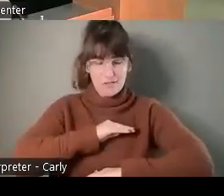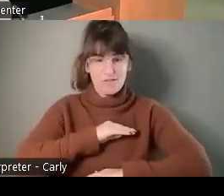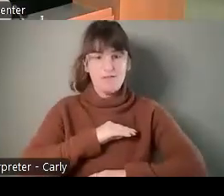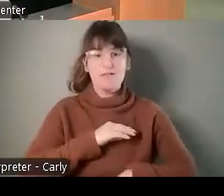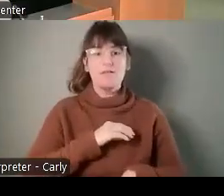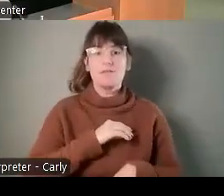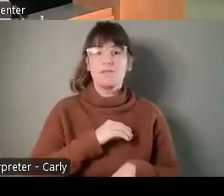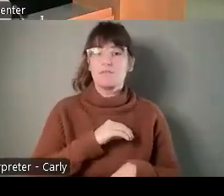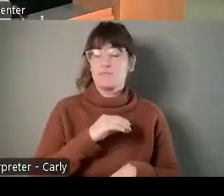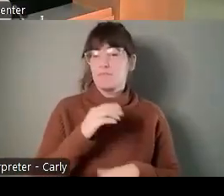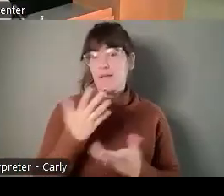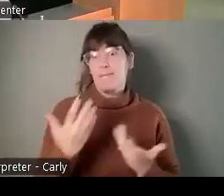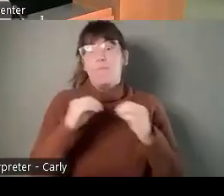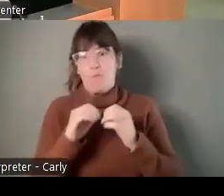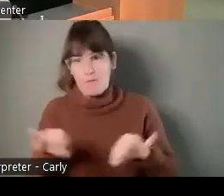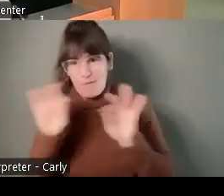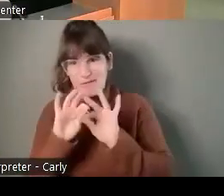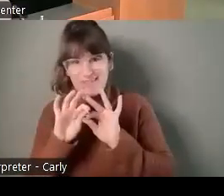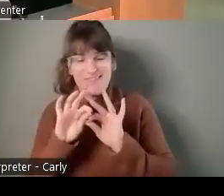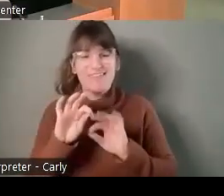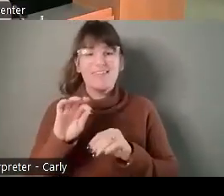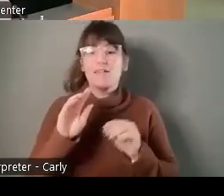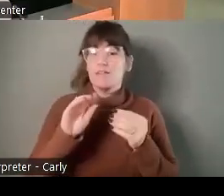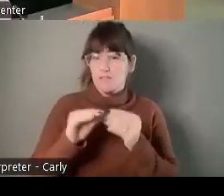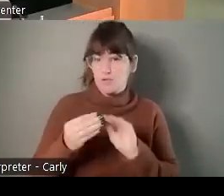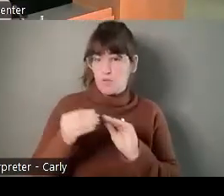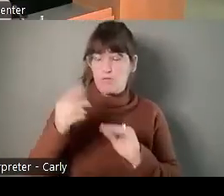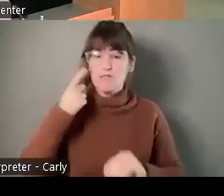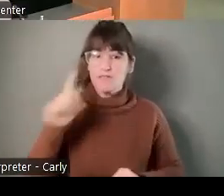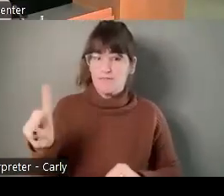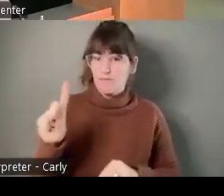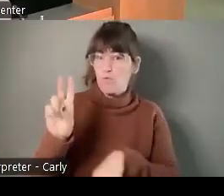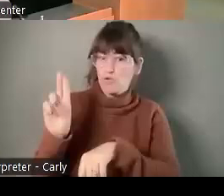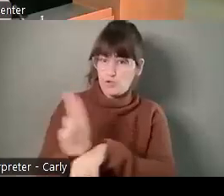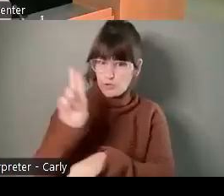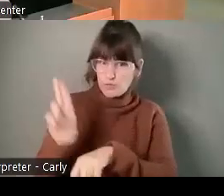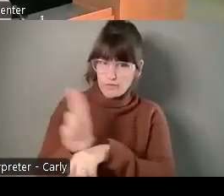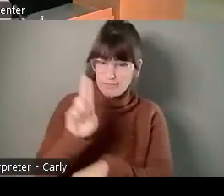maybe even more importantly the scores um for motivation and utilization of the NSP at discharge